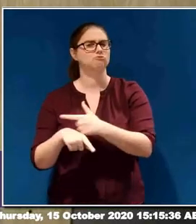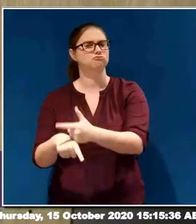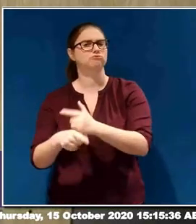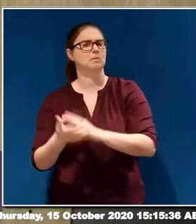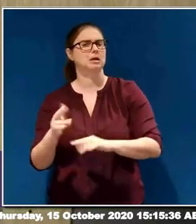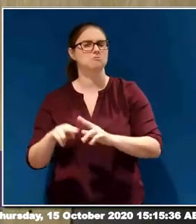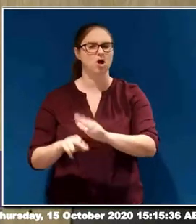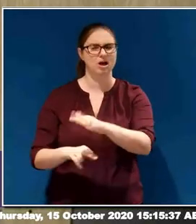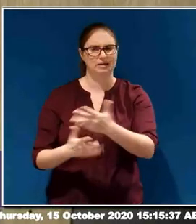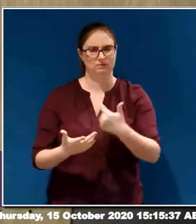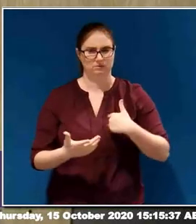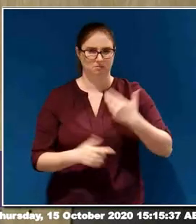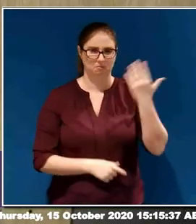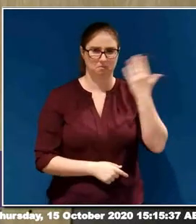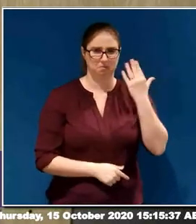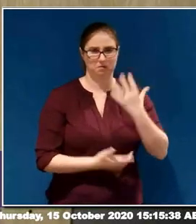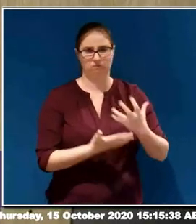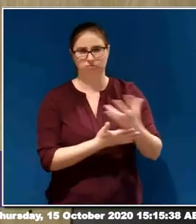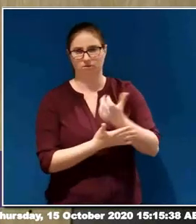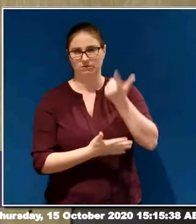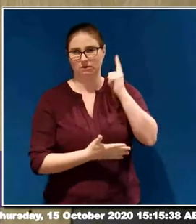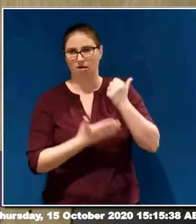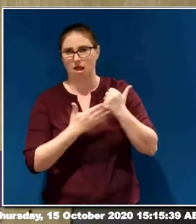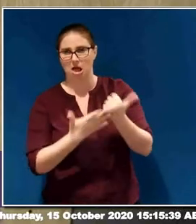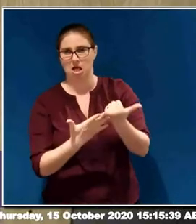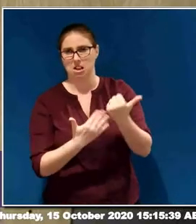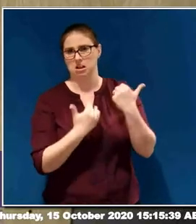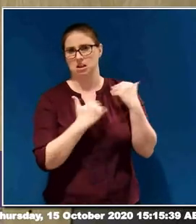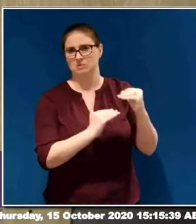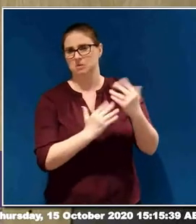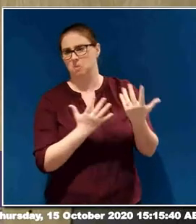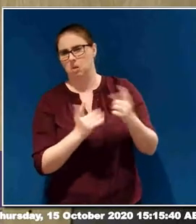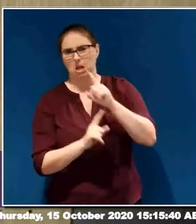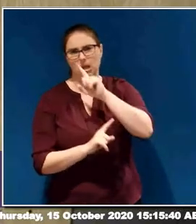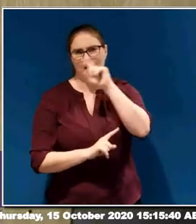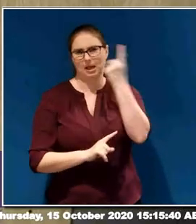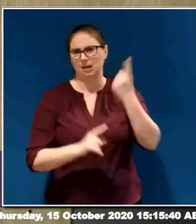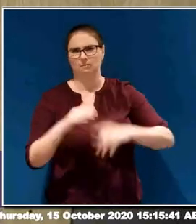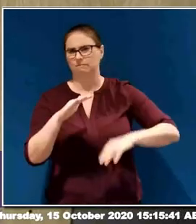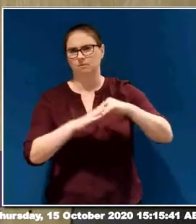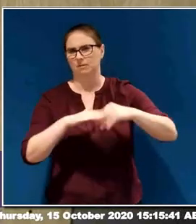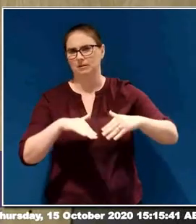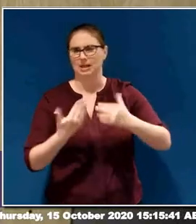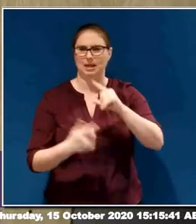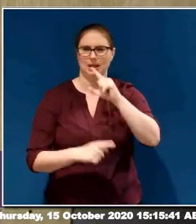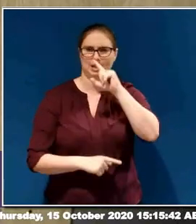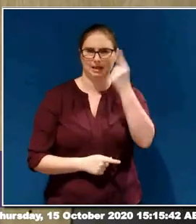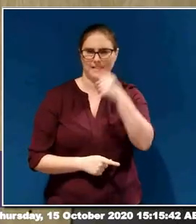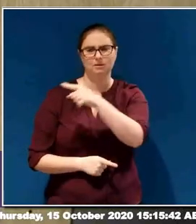that, you know, and “keep your child at home until - and you look after them,